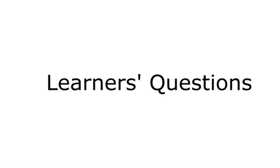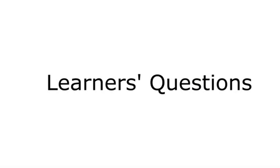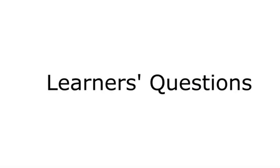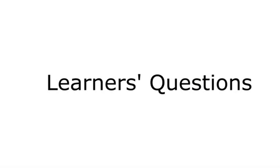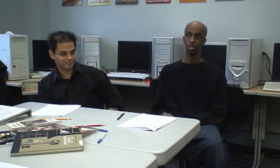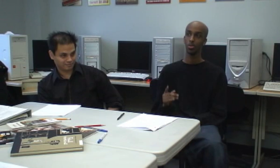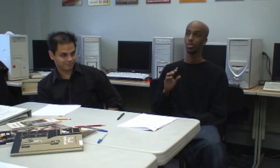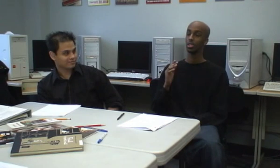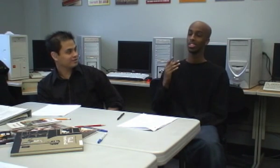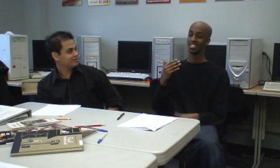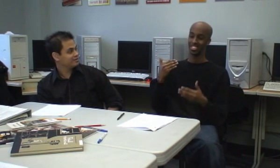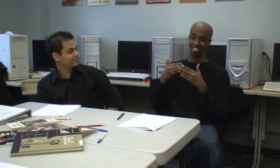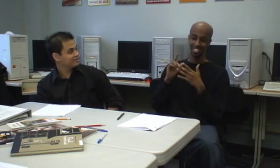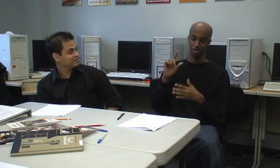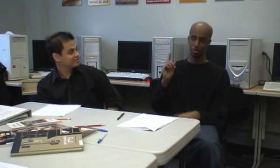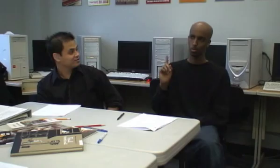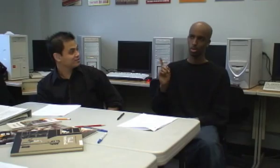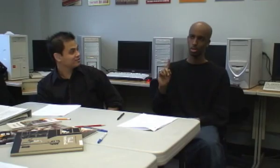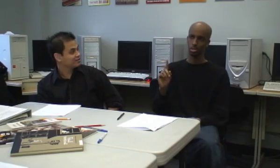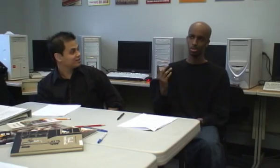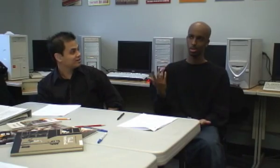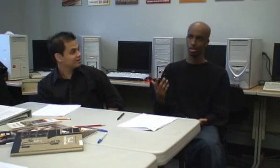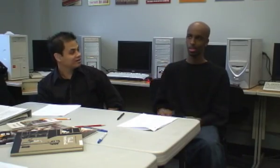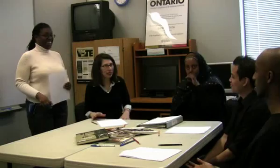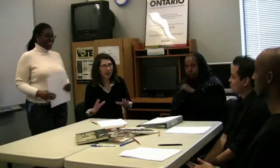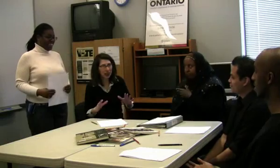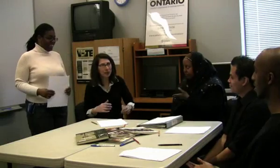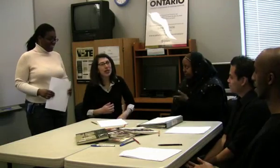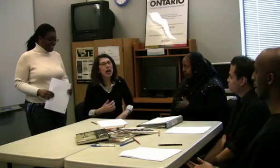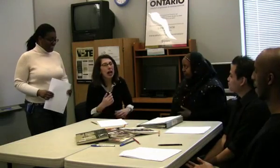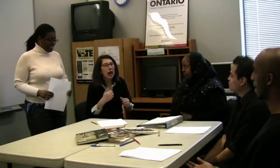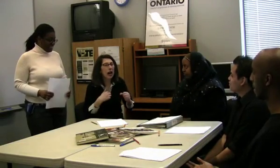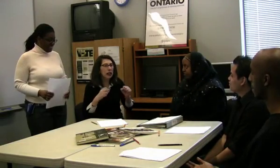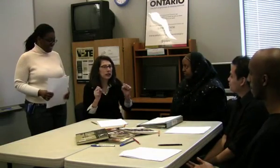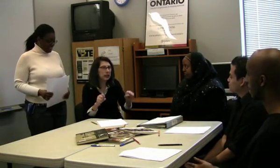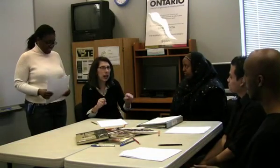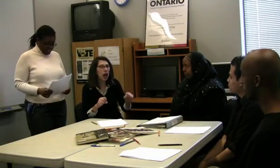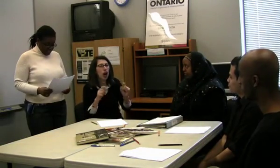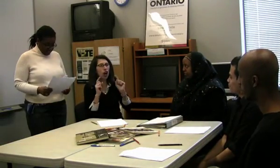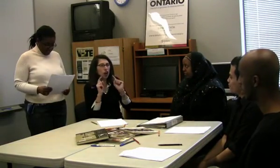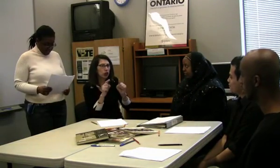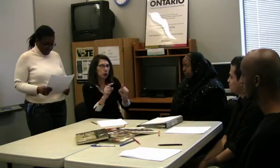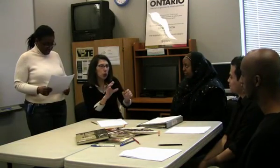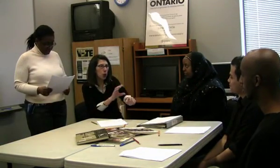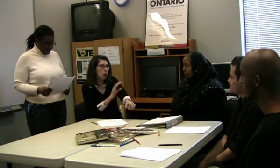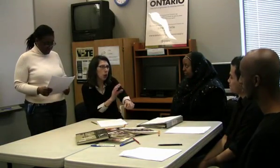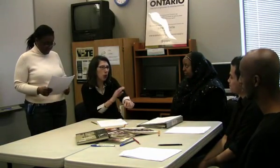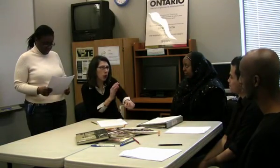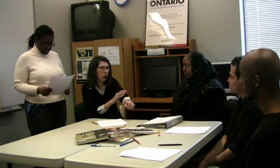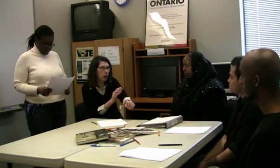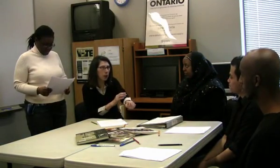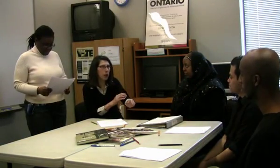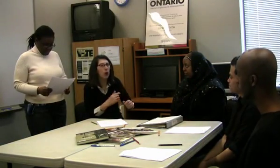Where is the nearest library? I can show you on the computer.